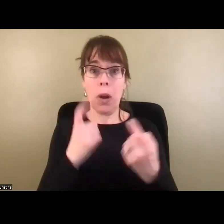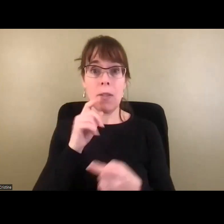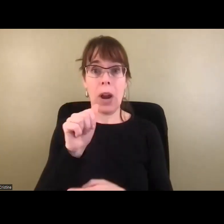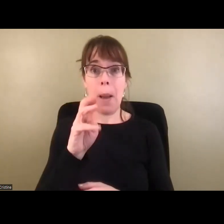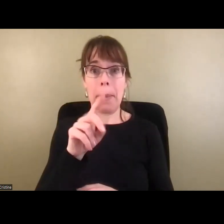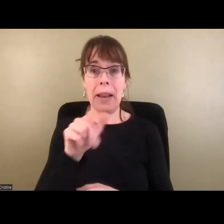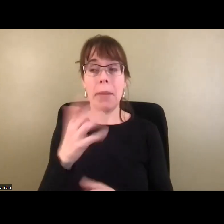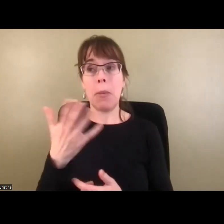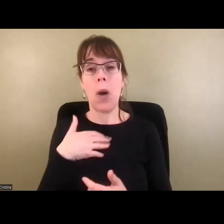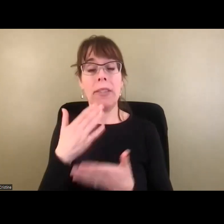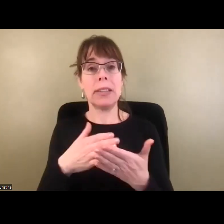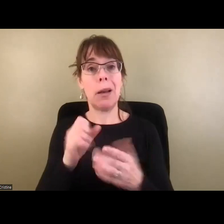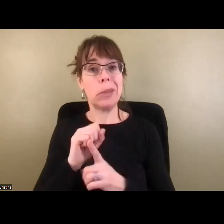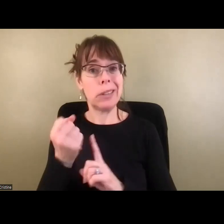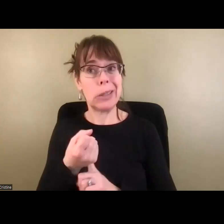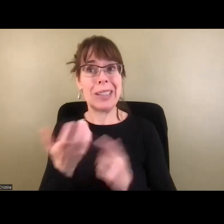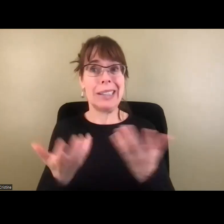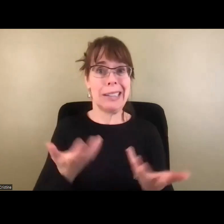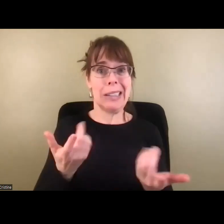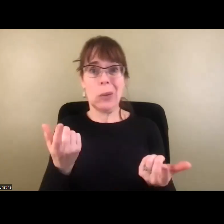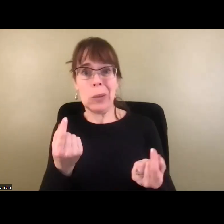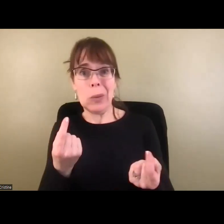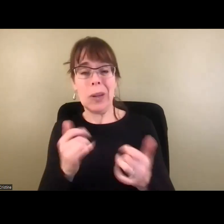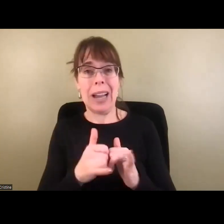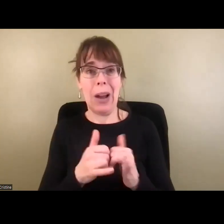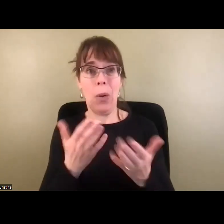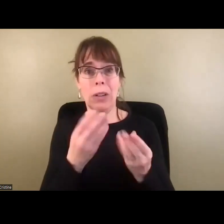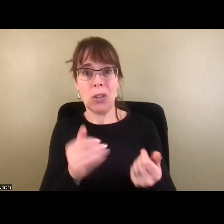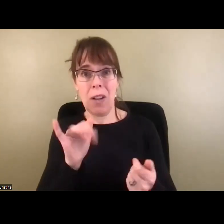a scenario that you're not sure about. Are there questions that you have about